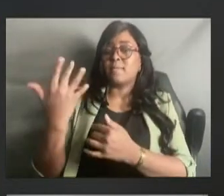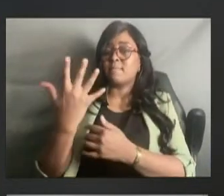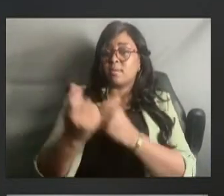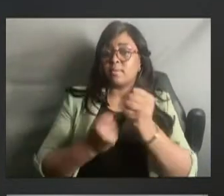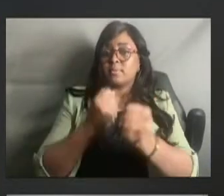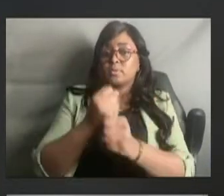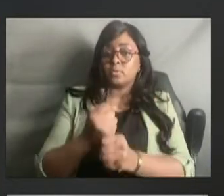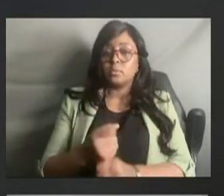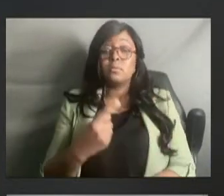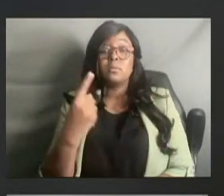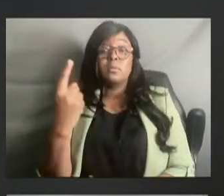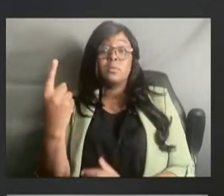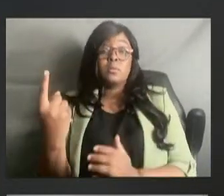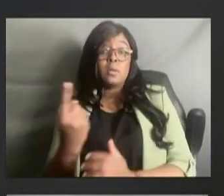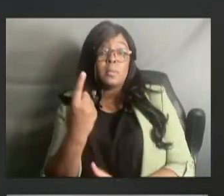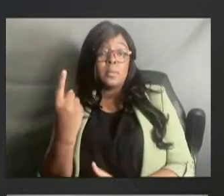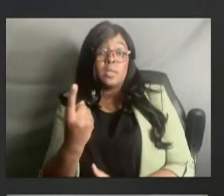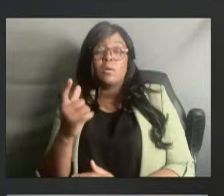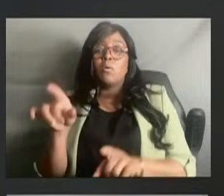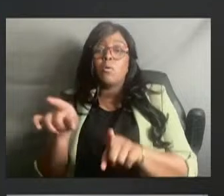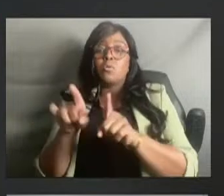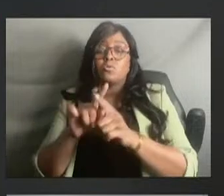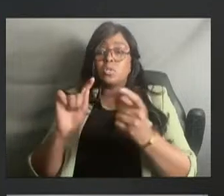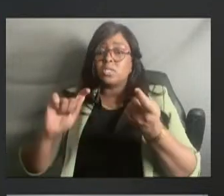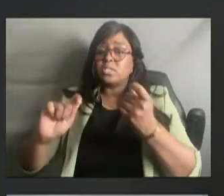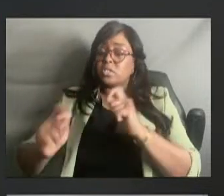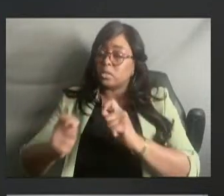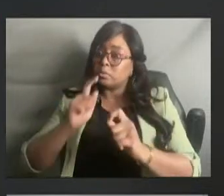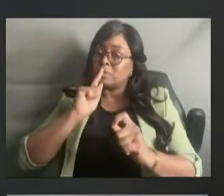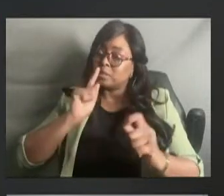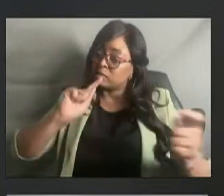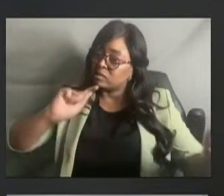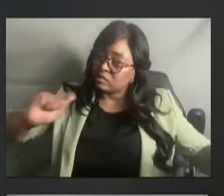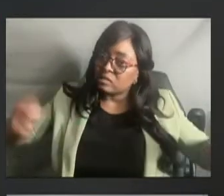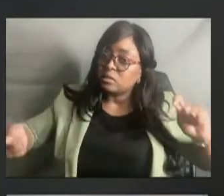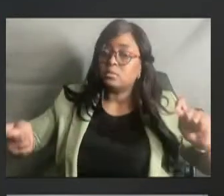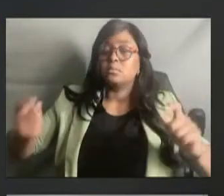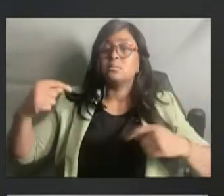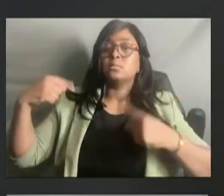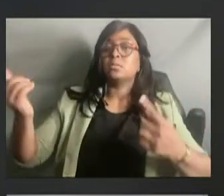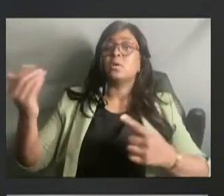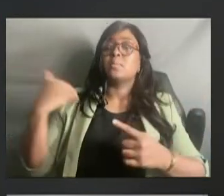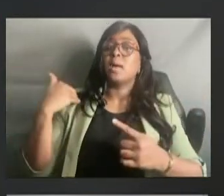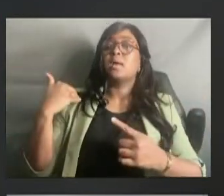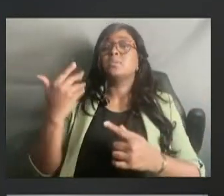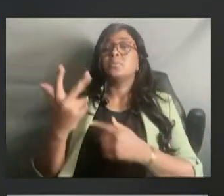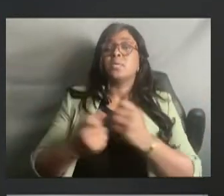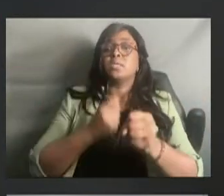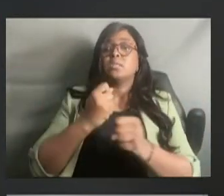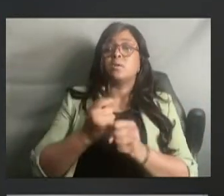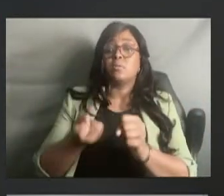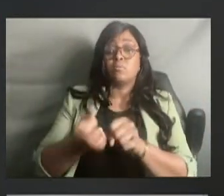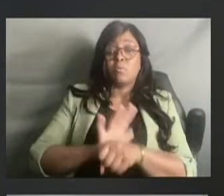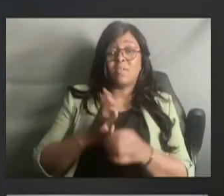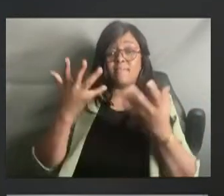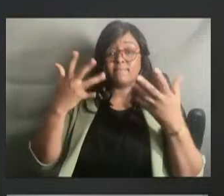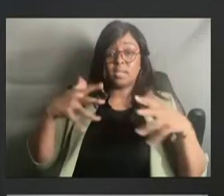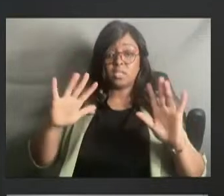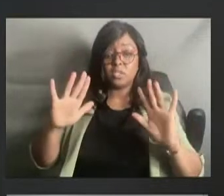reflects some of those changes over the last five years. Next slide please. Something that also has changed pretty